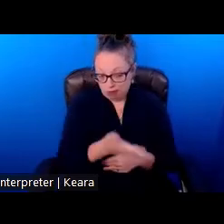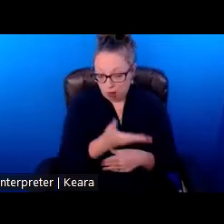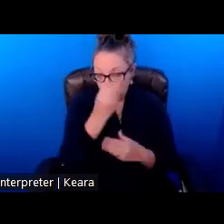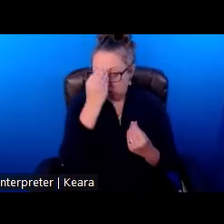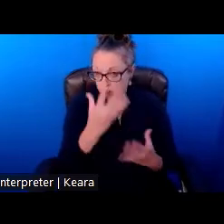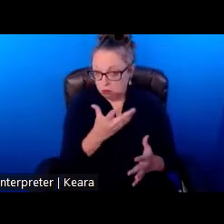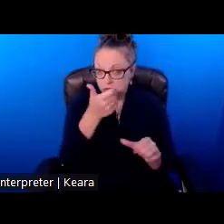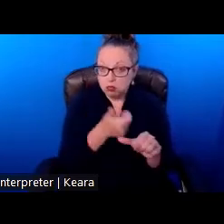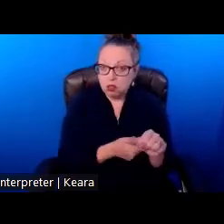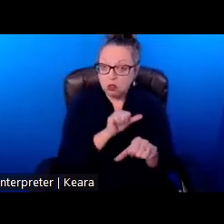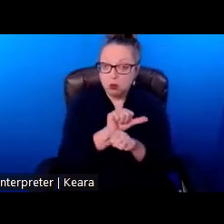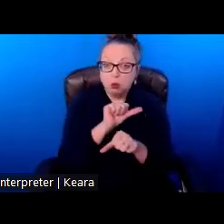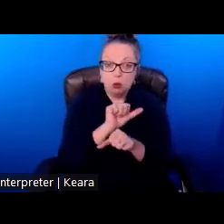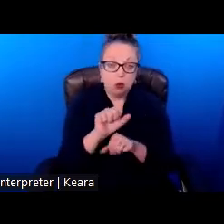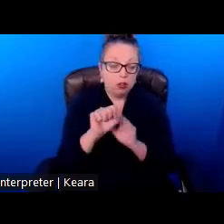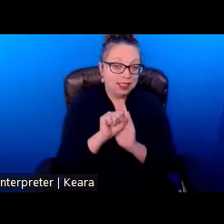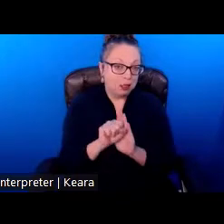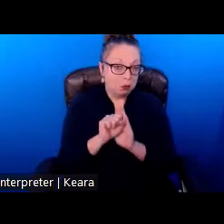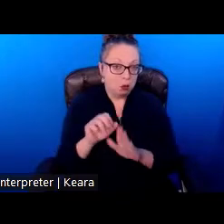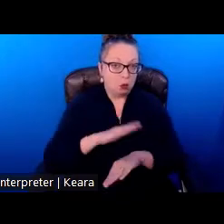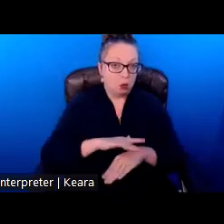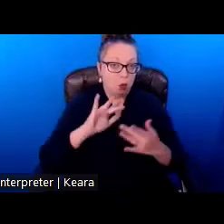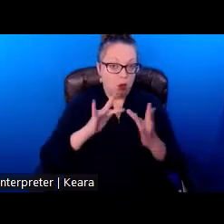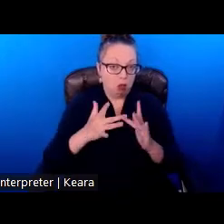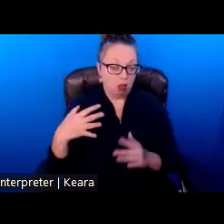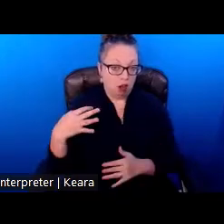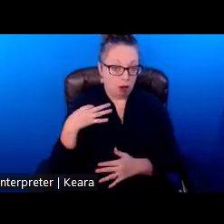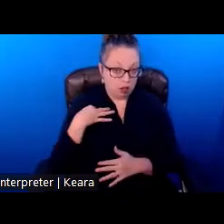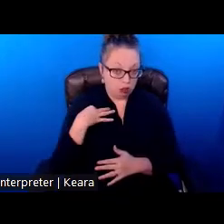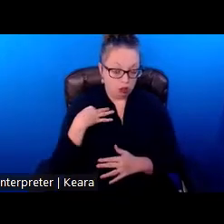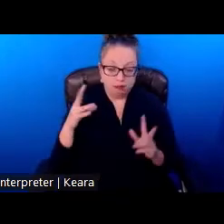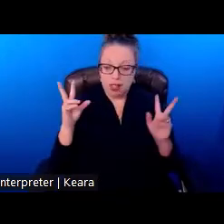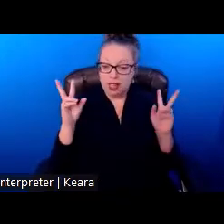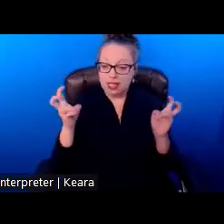sample in the online application: Title of the work.